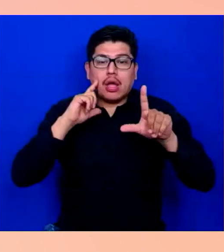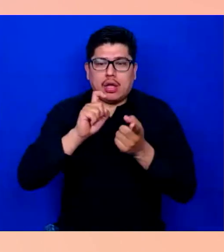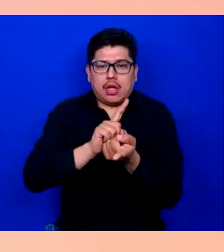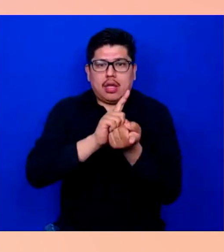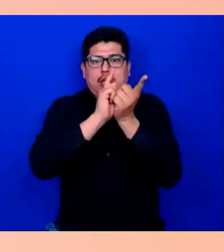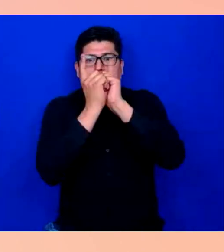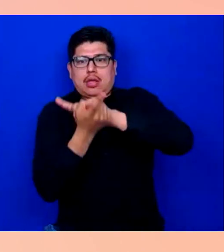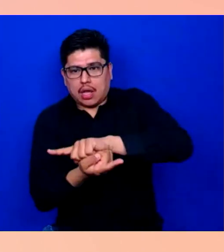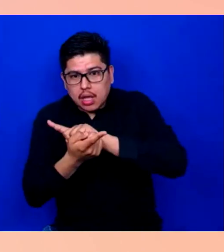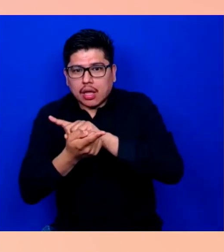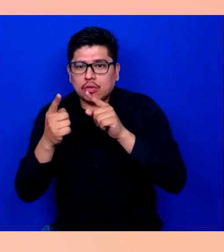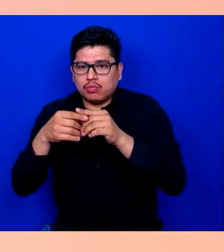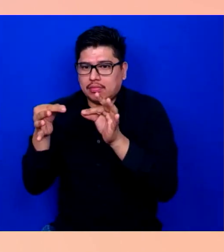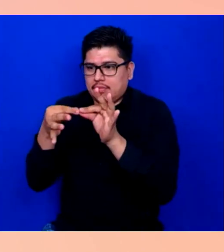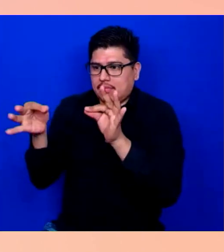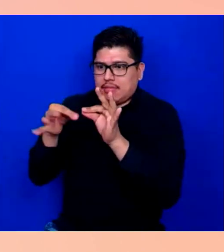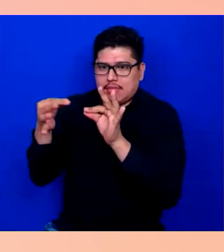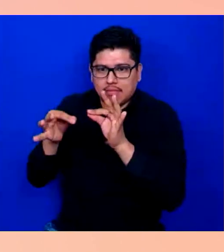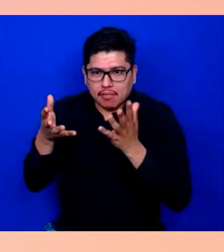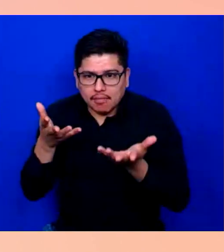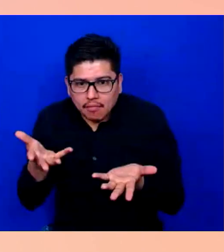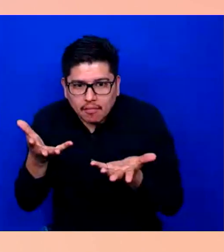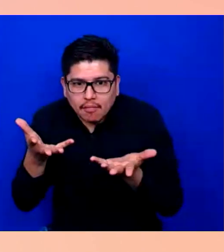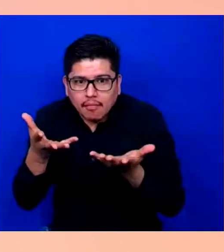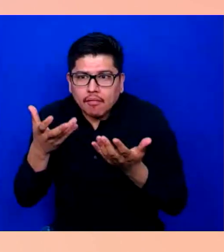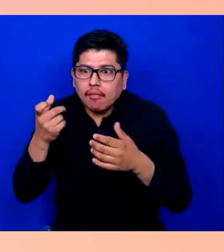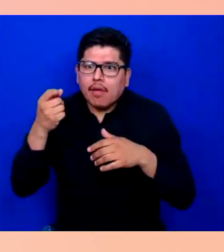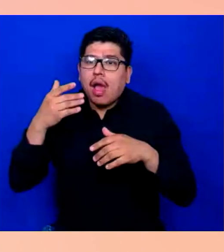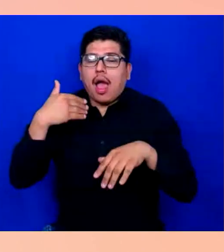trusty long control and we are ready to go.